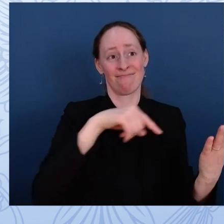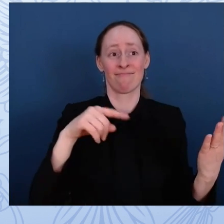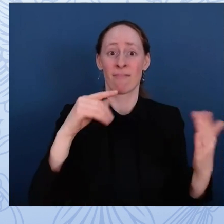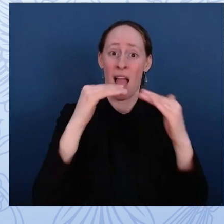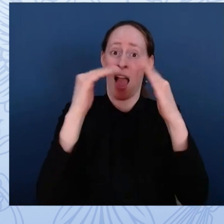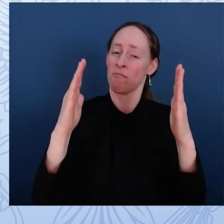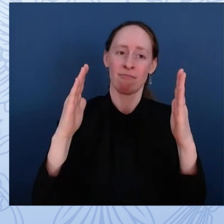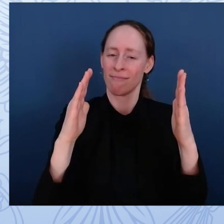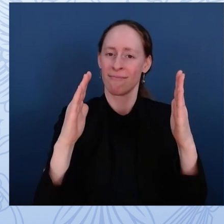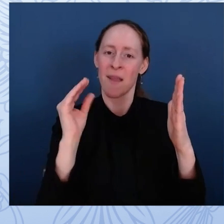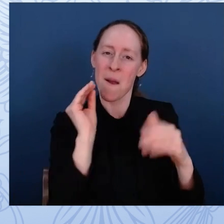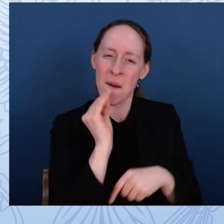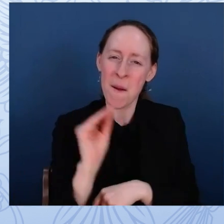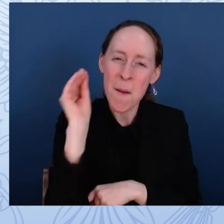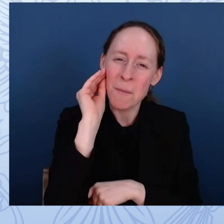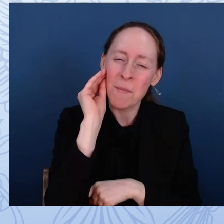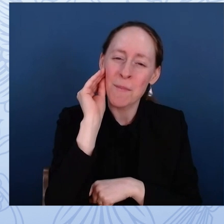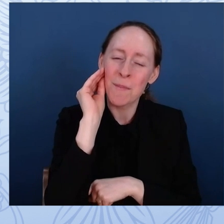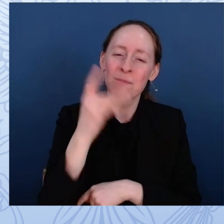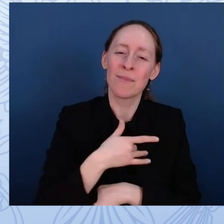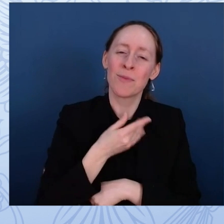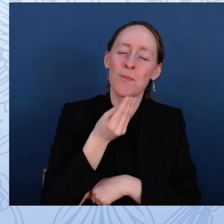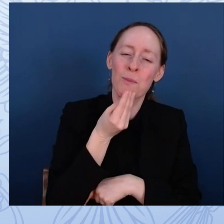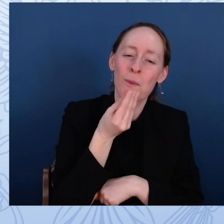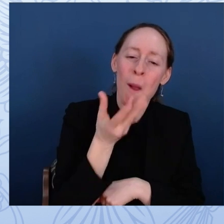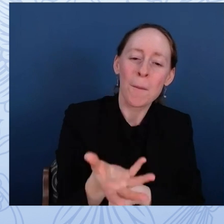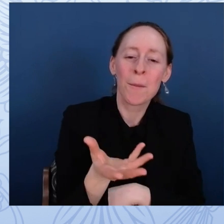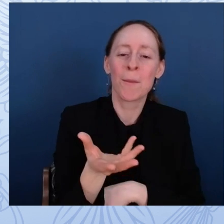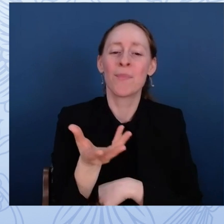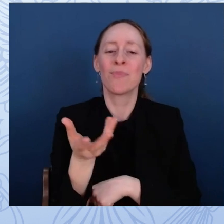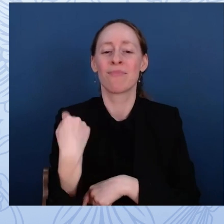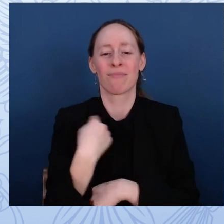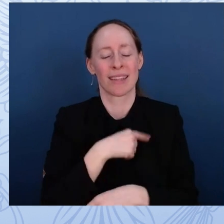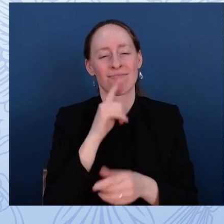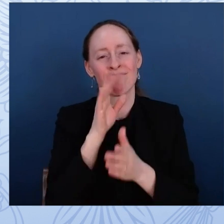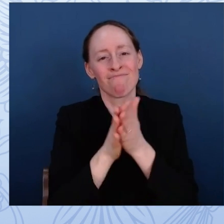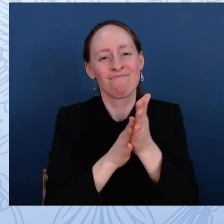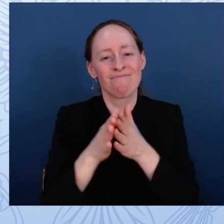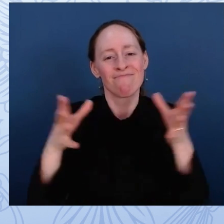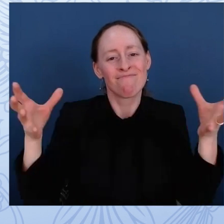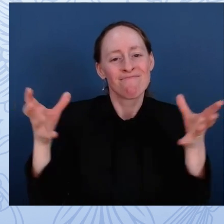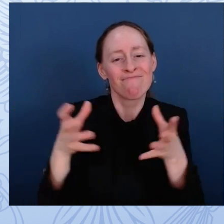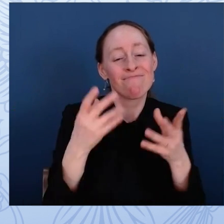incredibly meaningful and memorable. And I am once again grateful